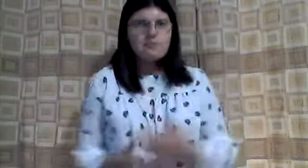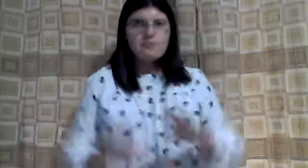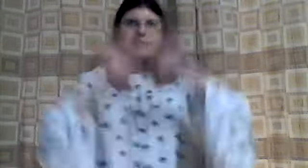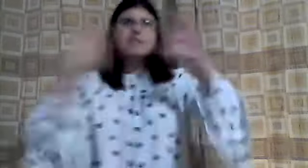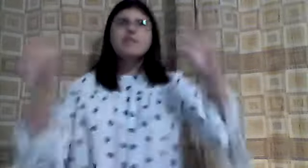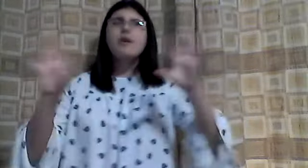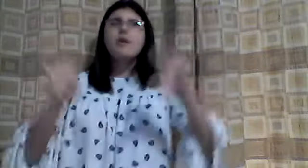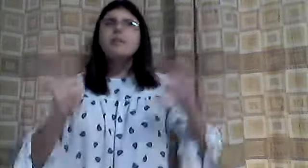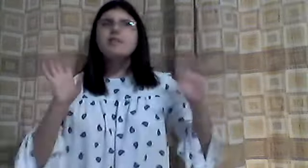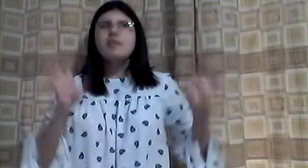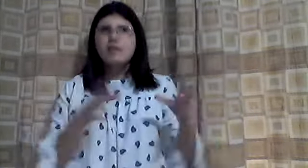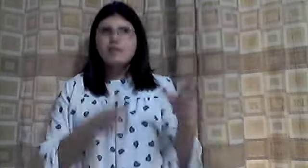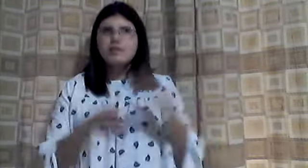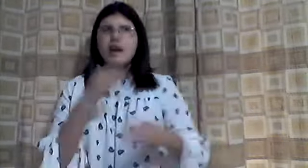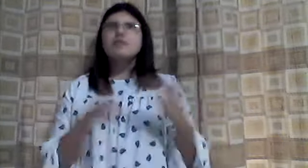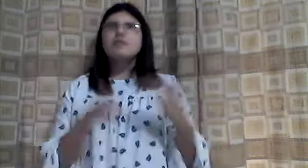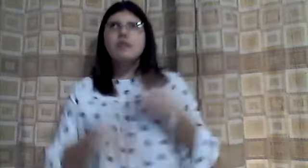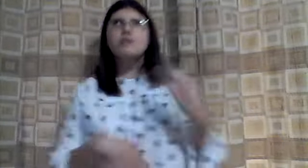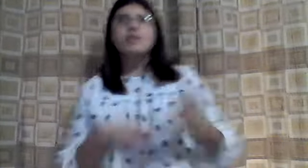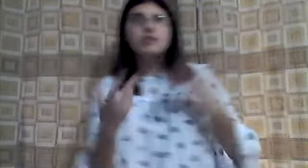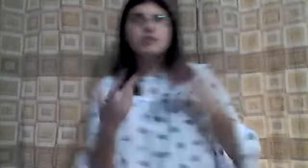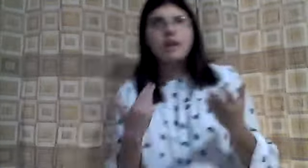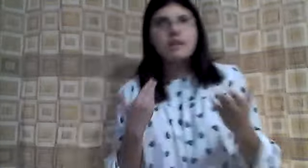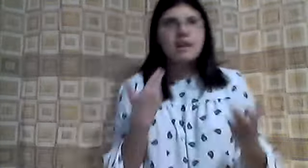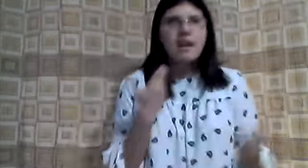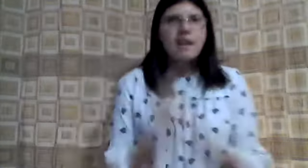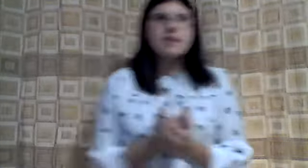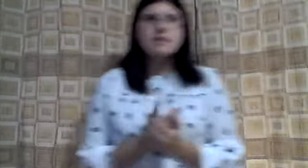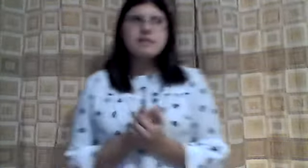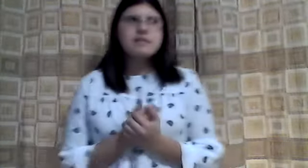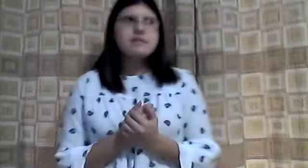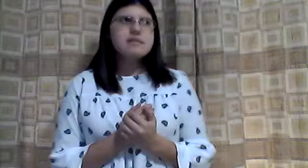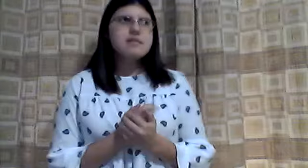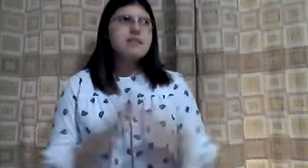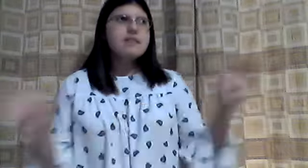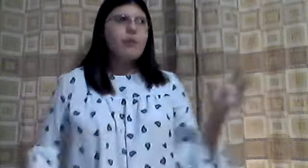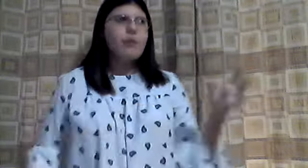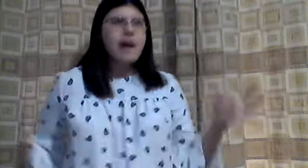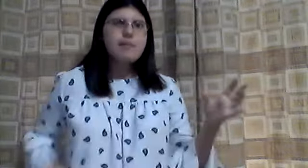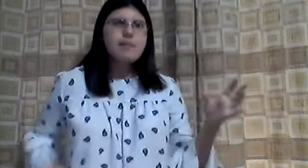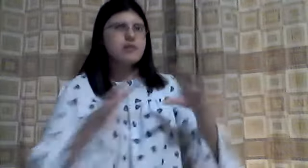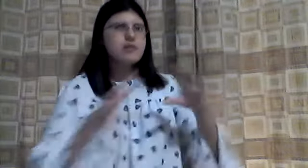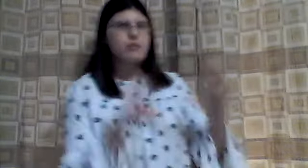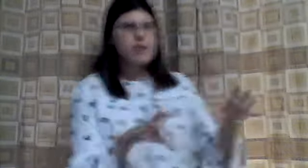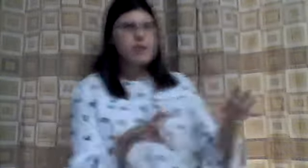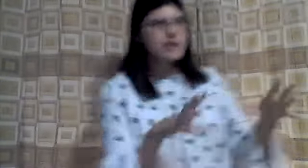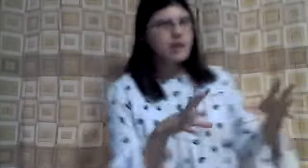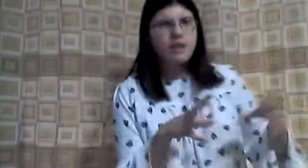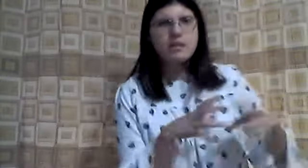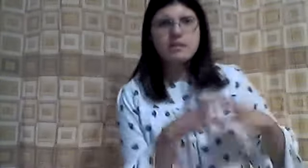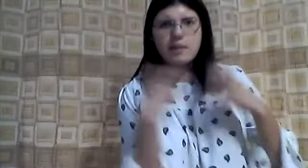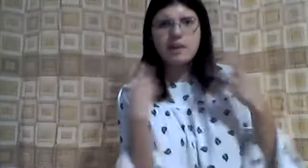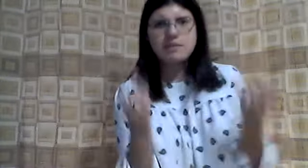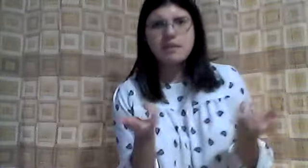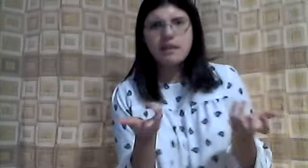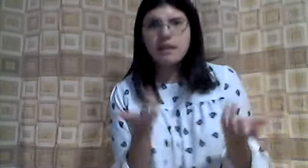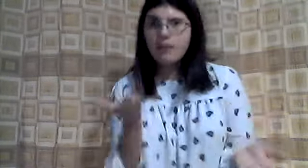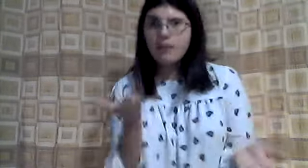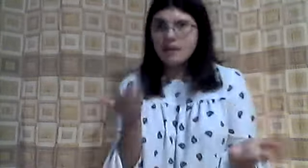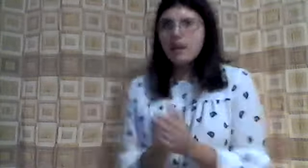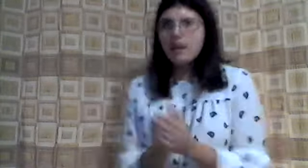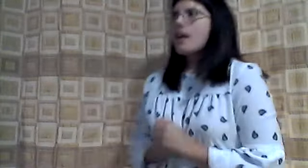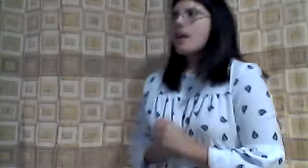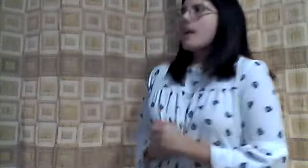So, You can see that all of those circumstances that had occurred none of them made sense.